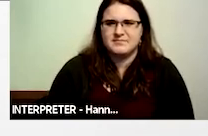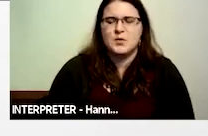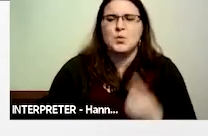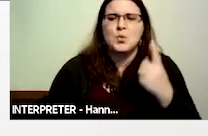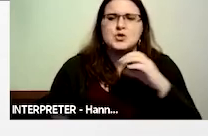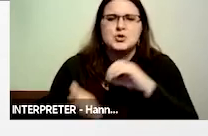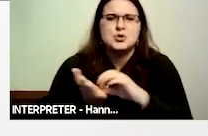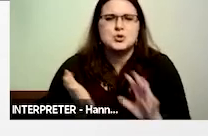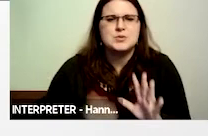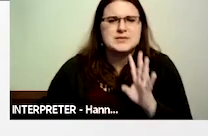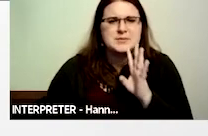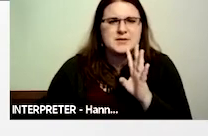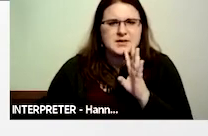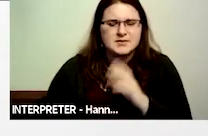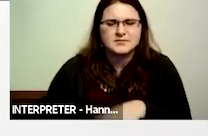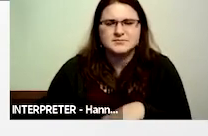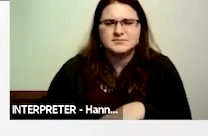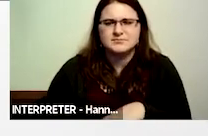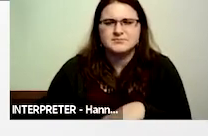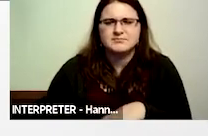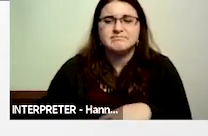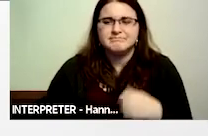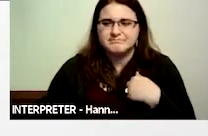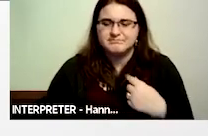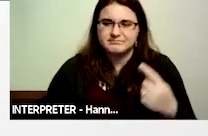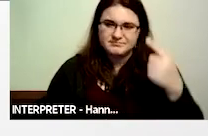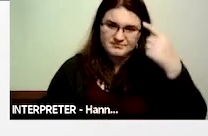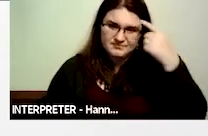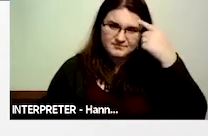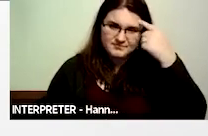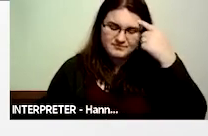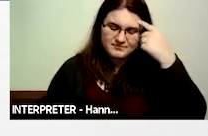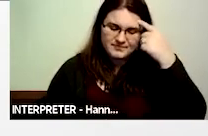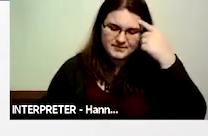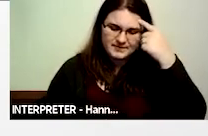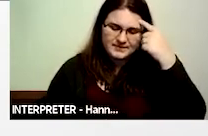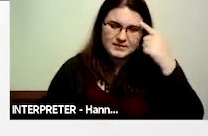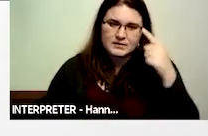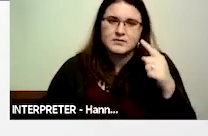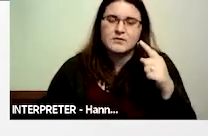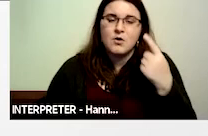Jake Tognetti (RIT Student): I think as far as in if you should game a phi i really think that